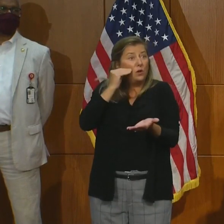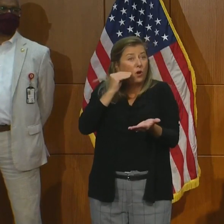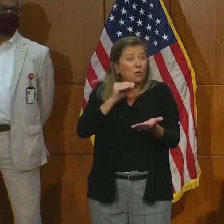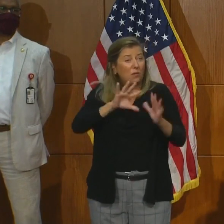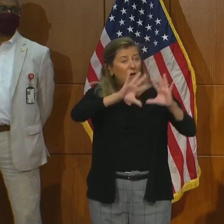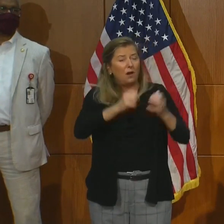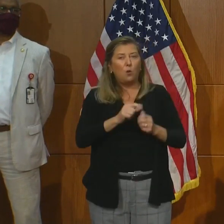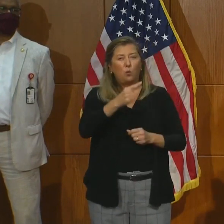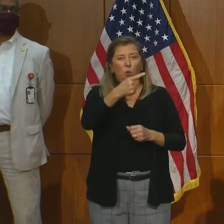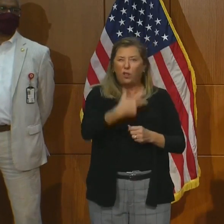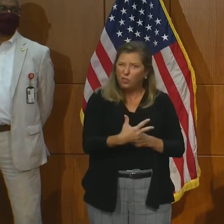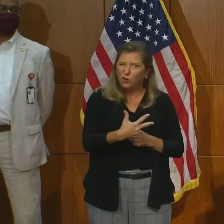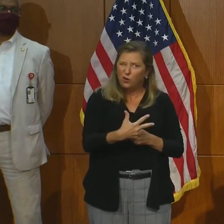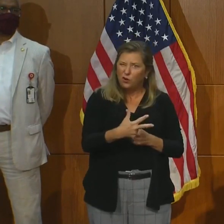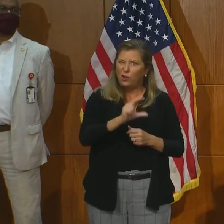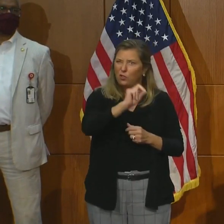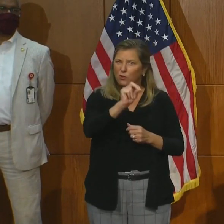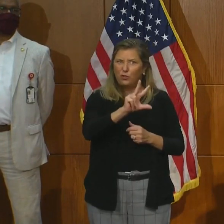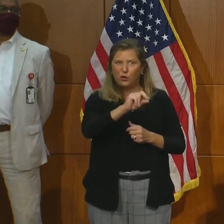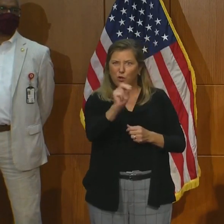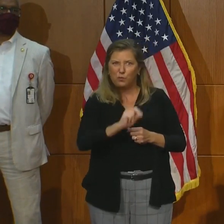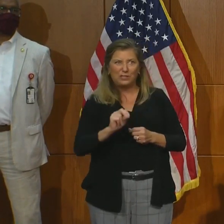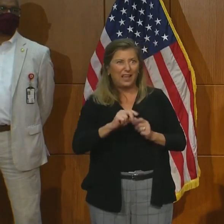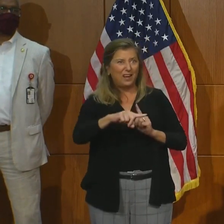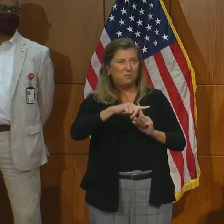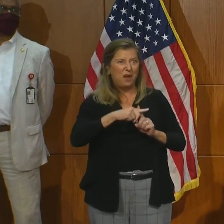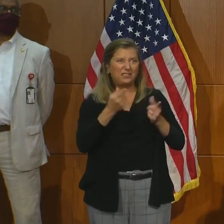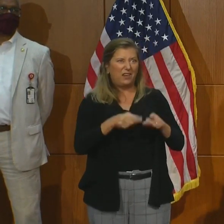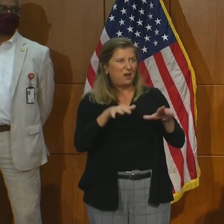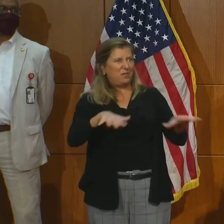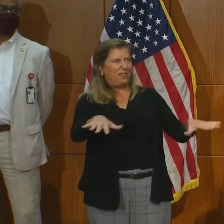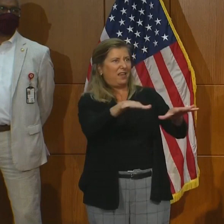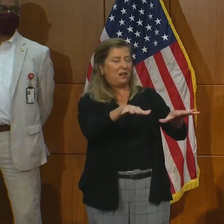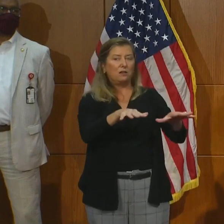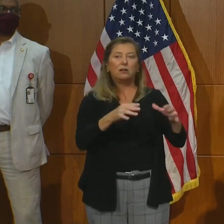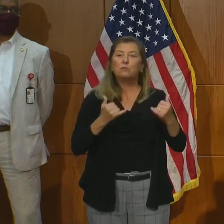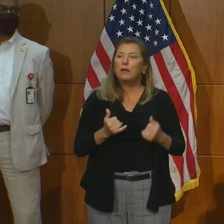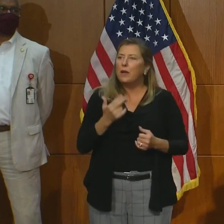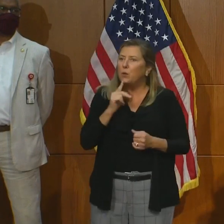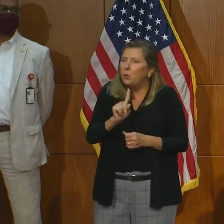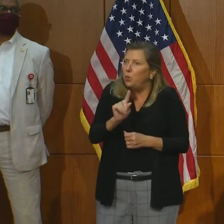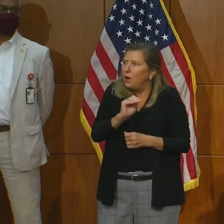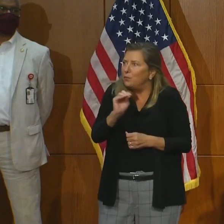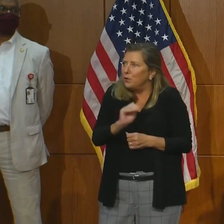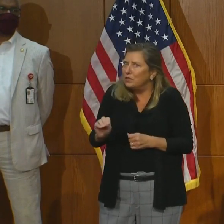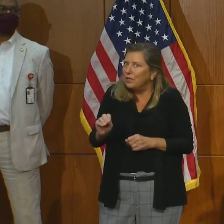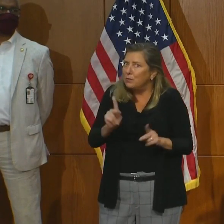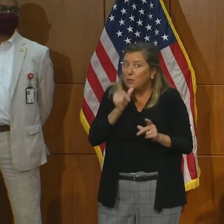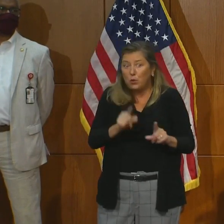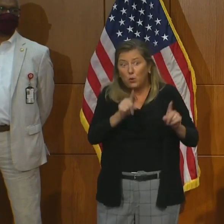PERSON HAVE TURNED AROUND. A FEW WEEKS AGO NURSING HOMES ACCOUNTED FOR ABOUT A THIRD OF